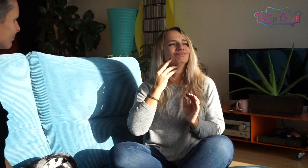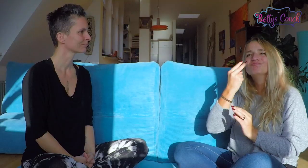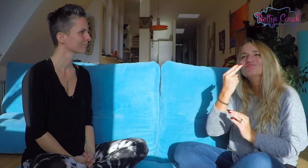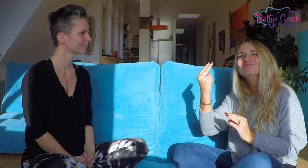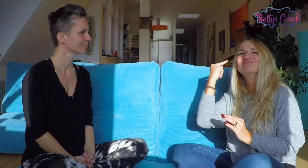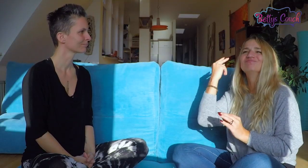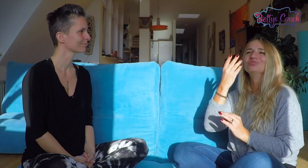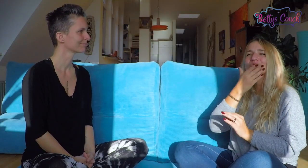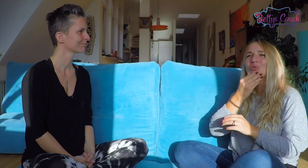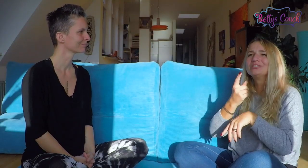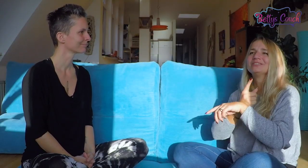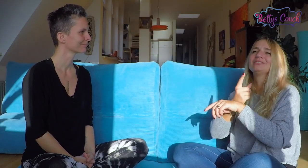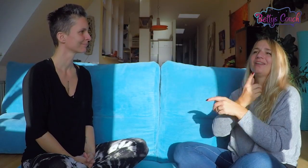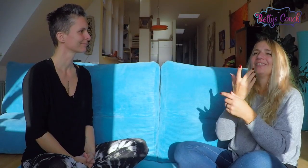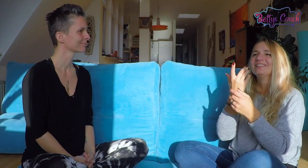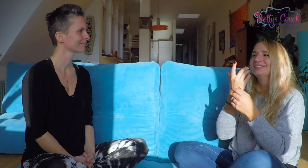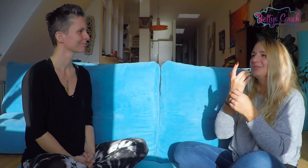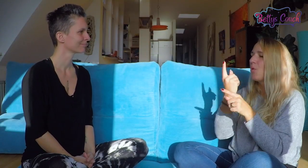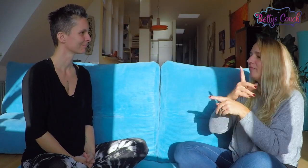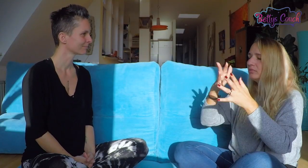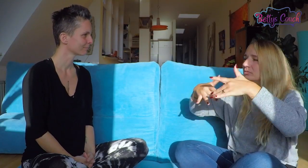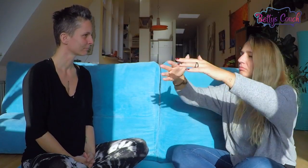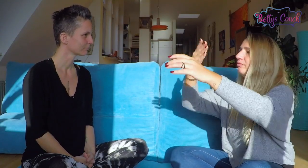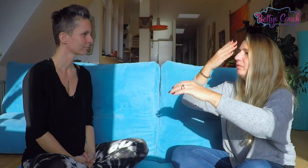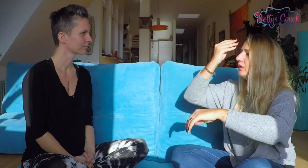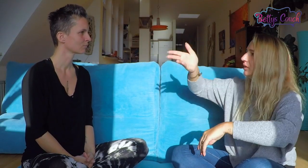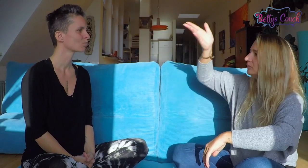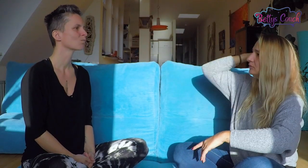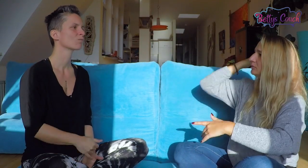Sometimes to think back on what happened. It often runs past you.